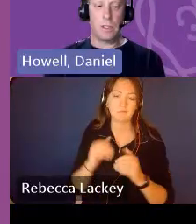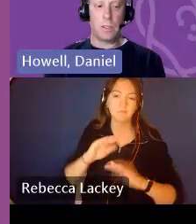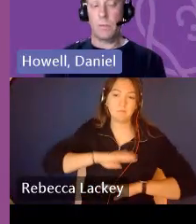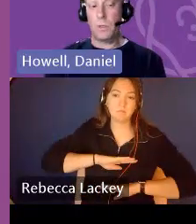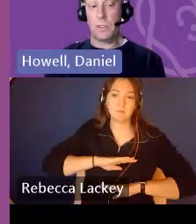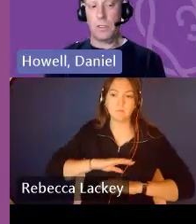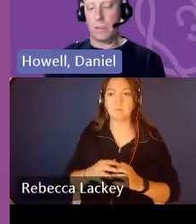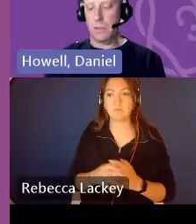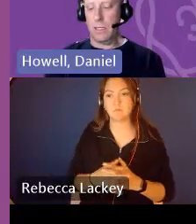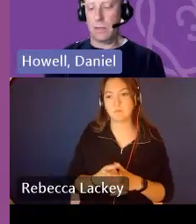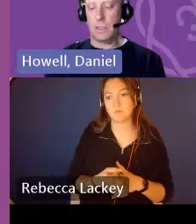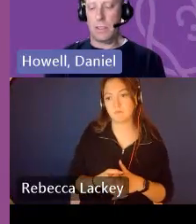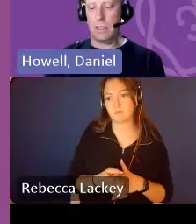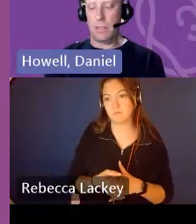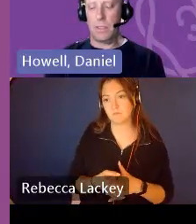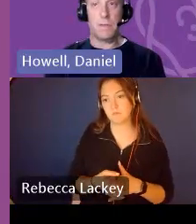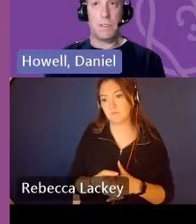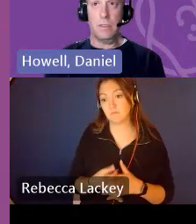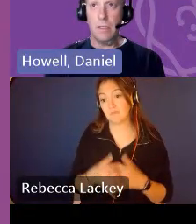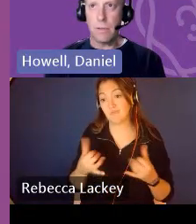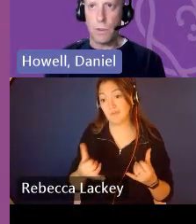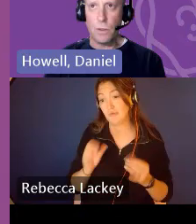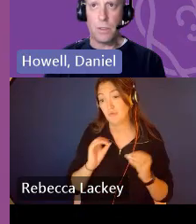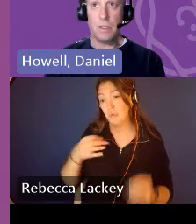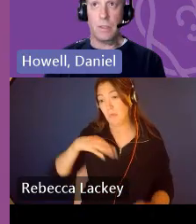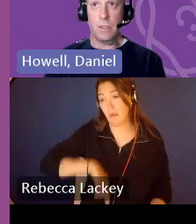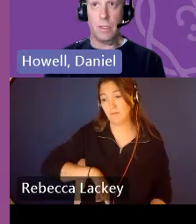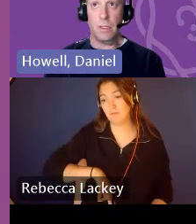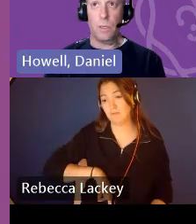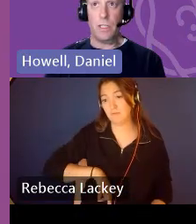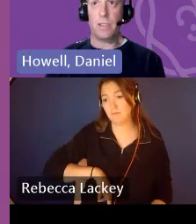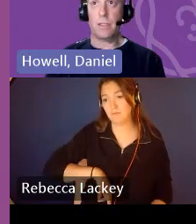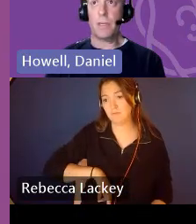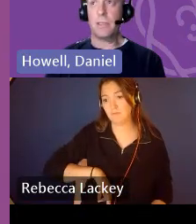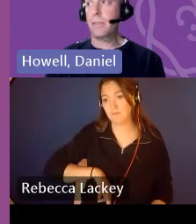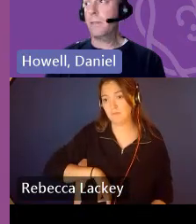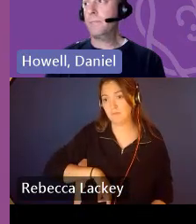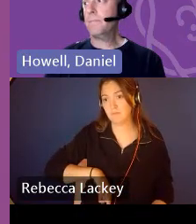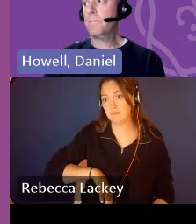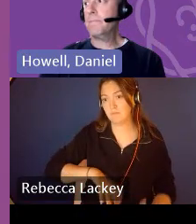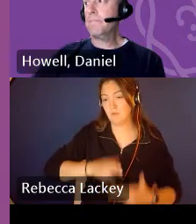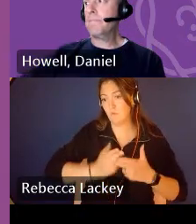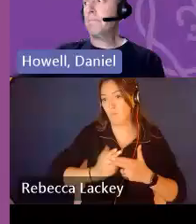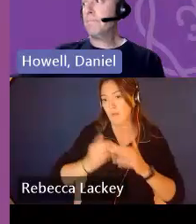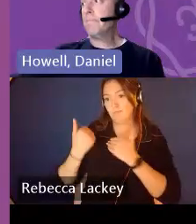at the current point there, I don't see a benefit of reducing the the weight carrying capacity.